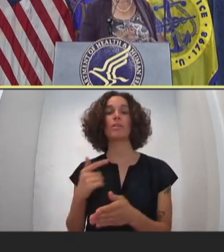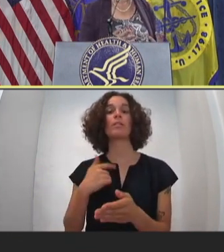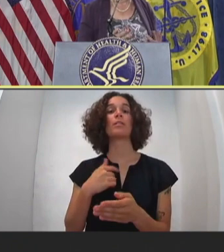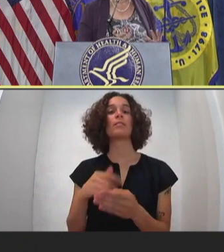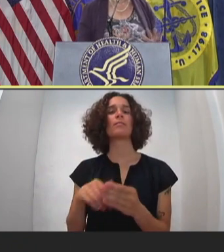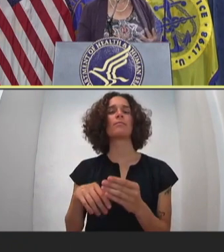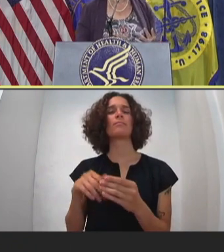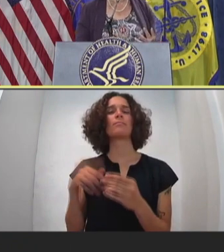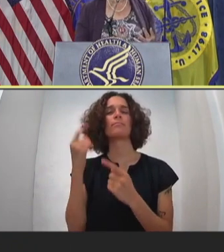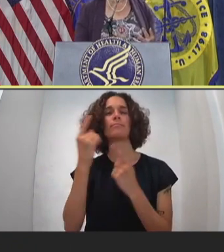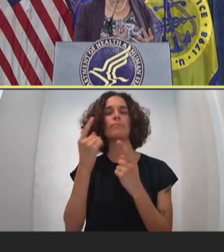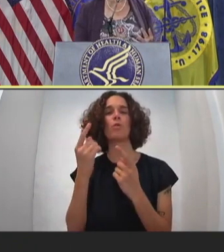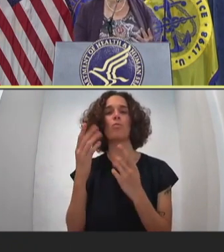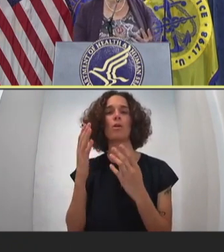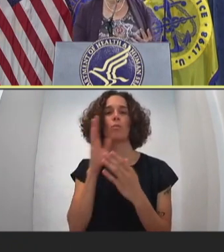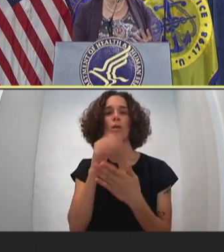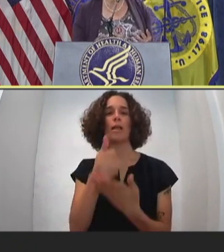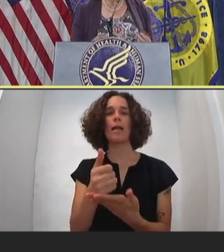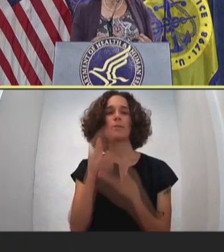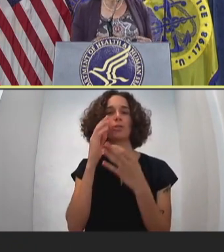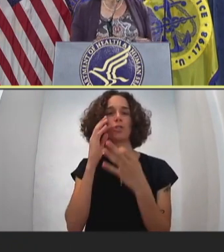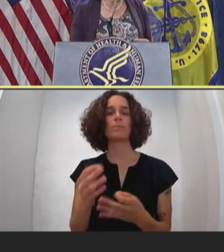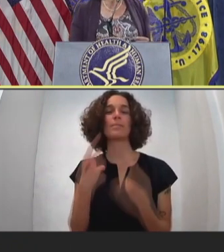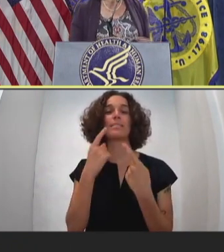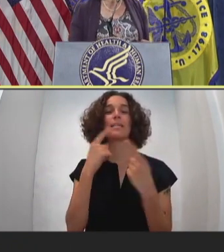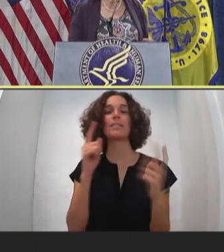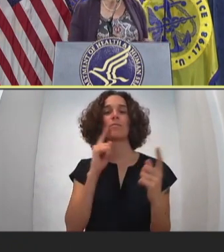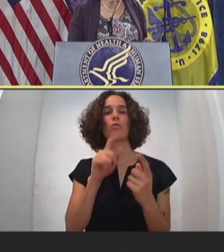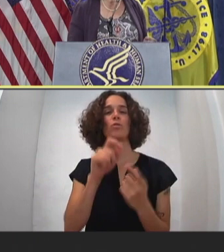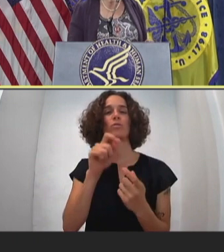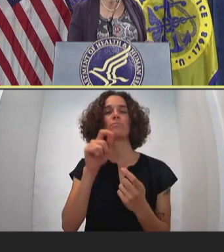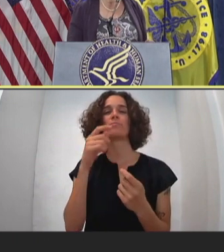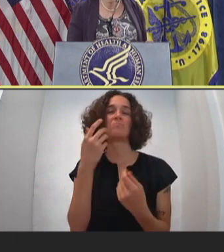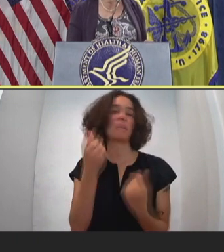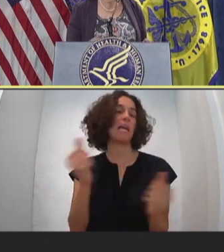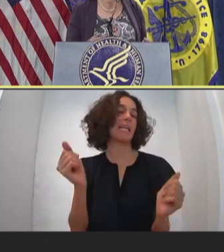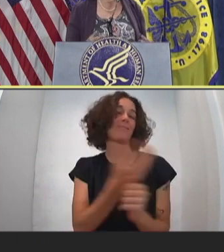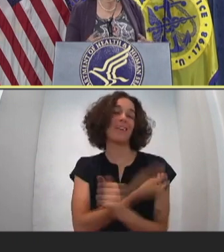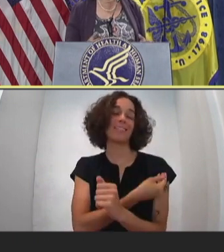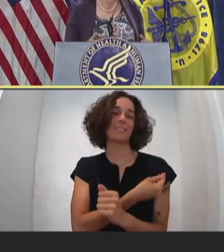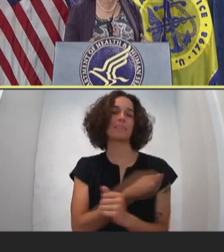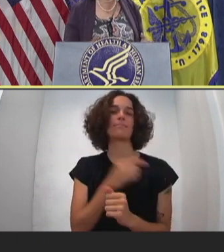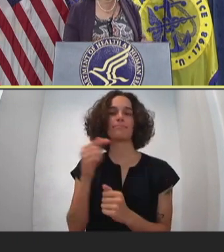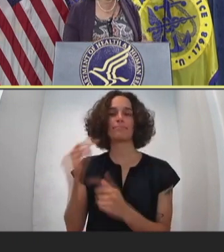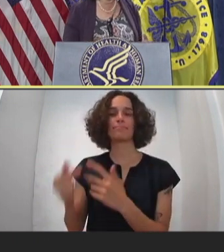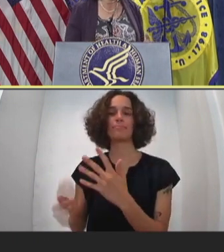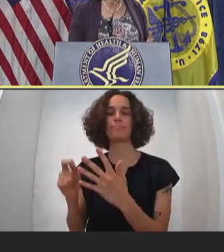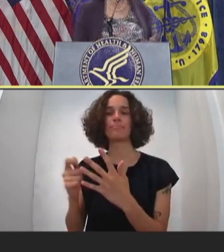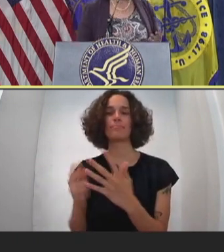of any particular vaccines. And these are all things that we need to be thinking about now.